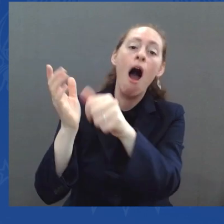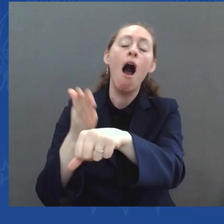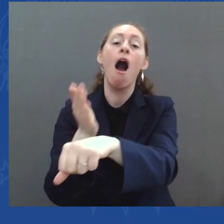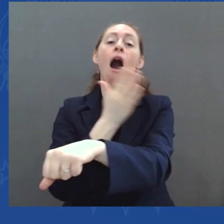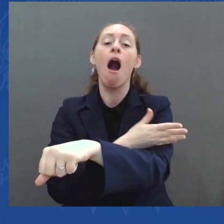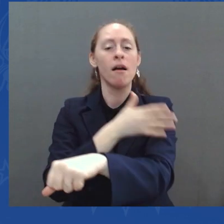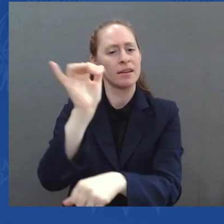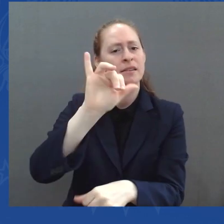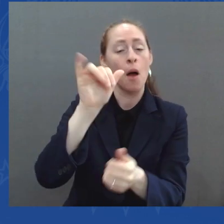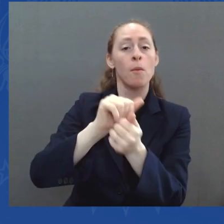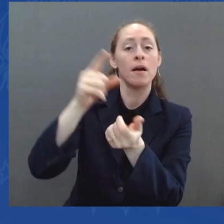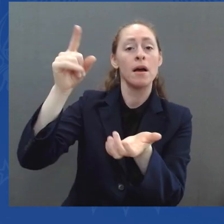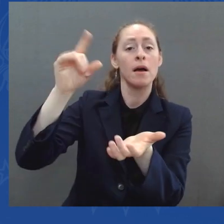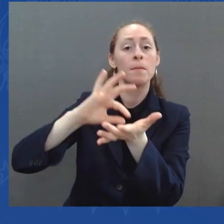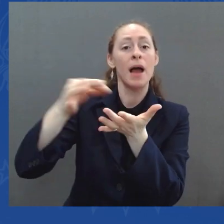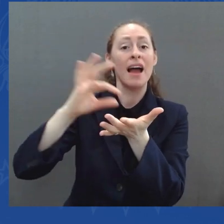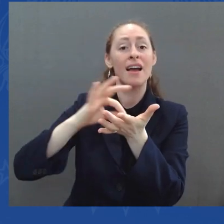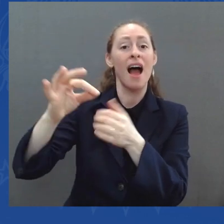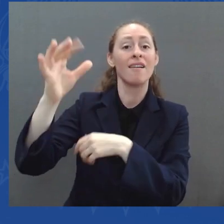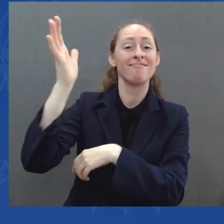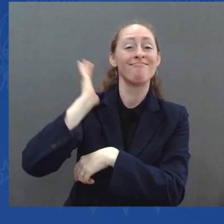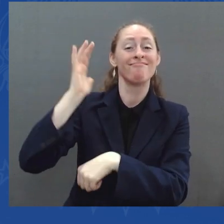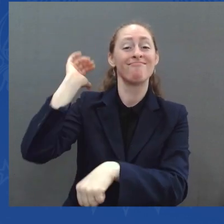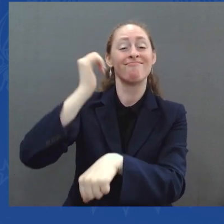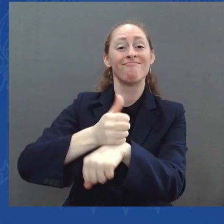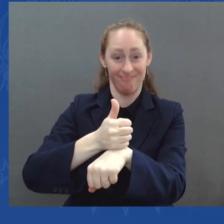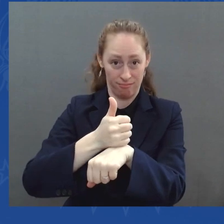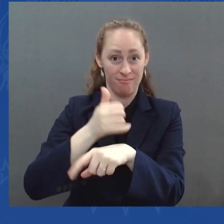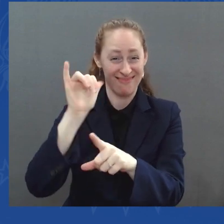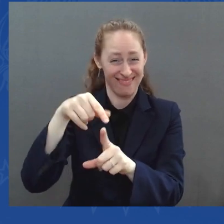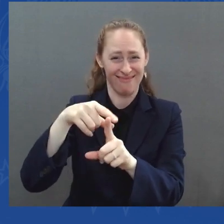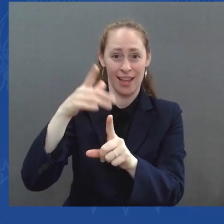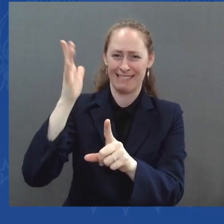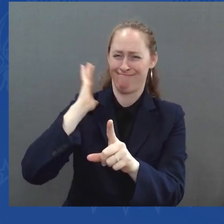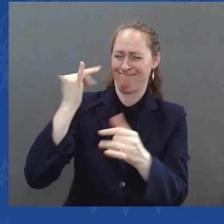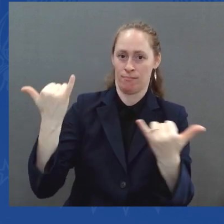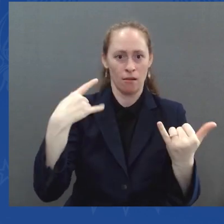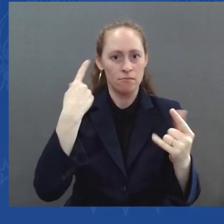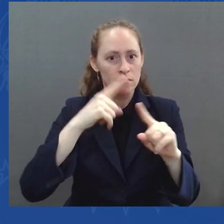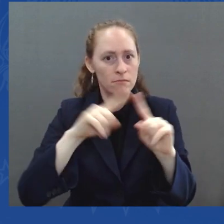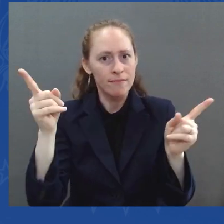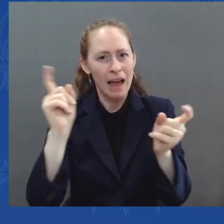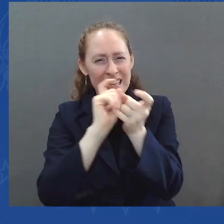Throughout history, what you see is that it's important to get something started, to plant a flag,